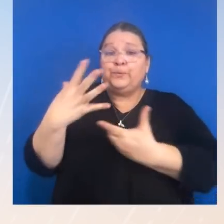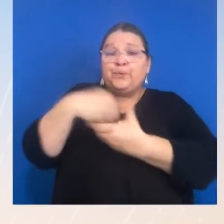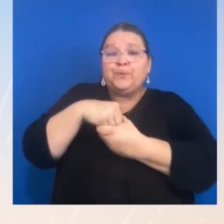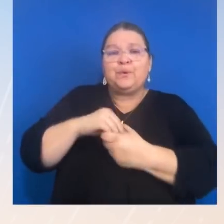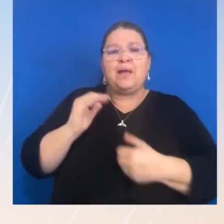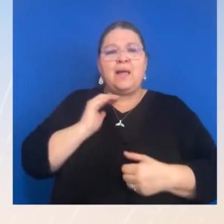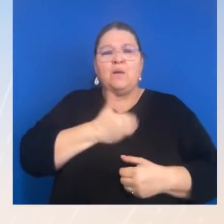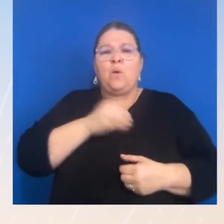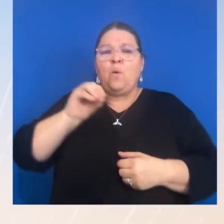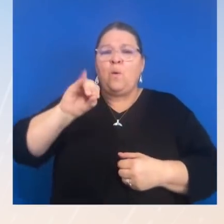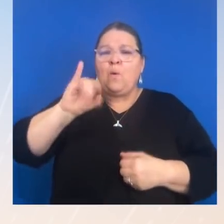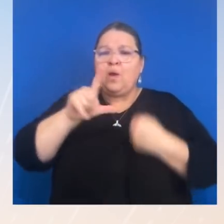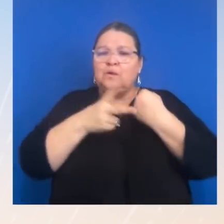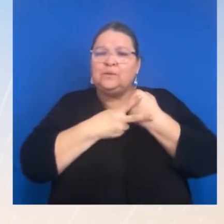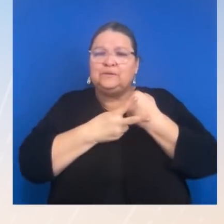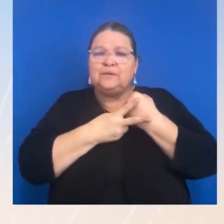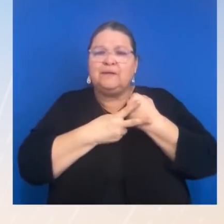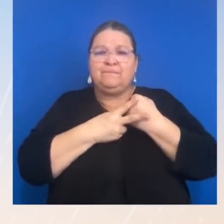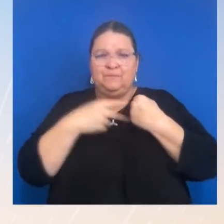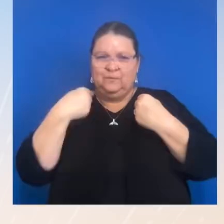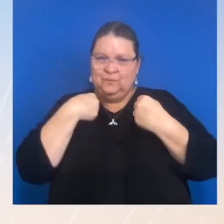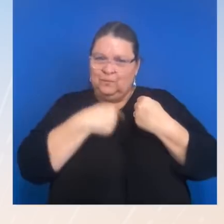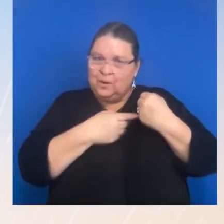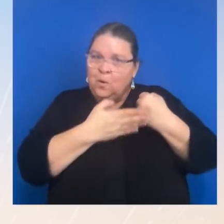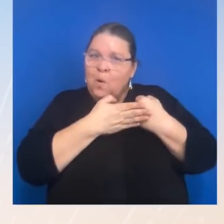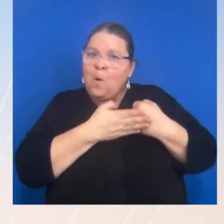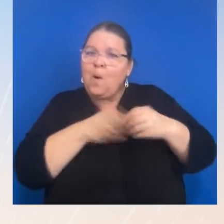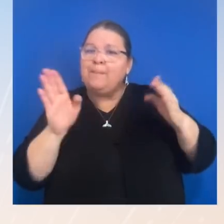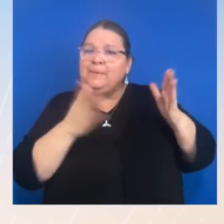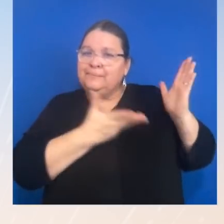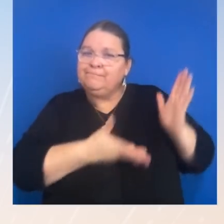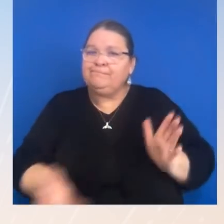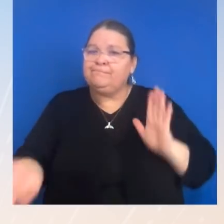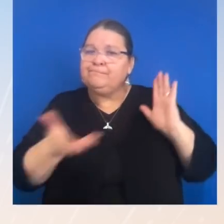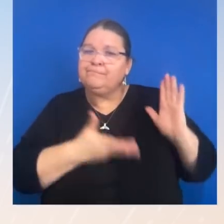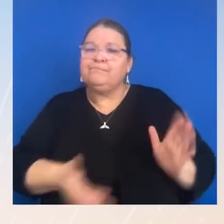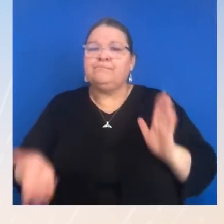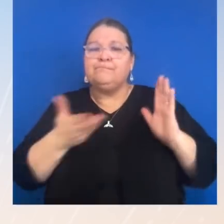that have already had an enormous impact across the board on addressing inflationary pressures,